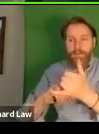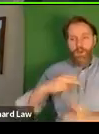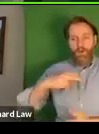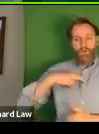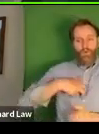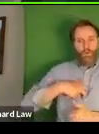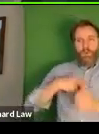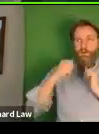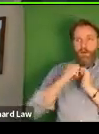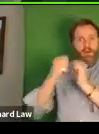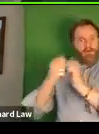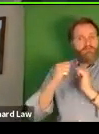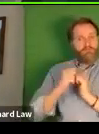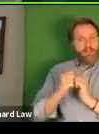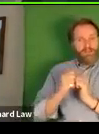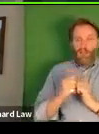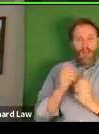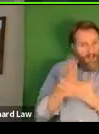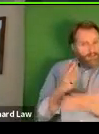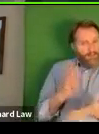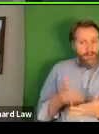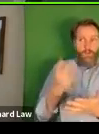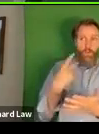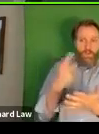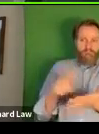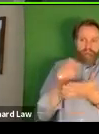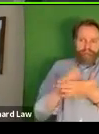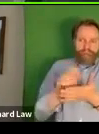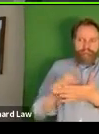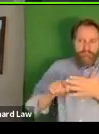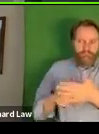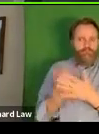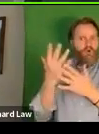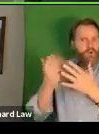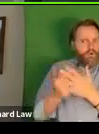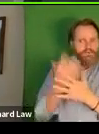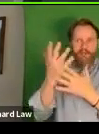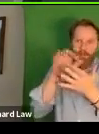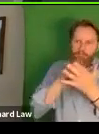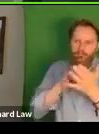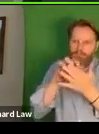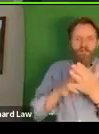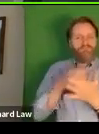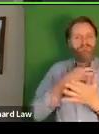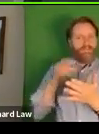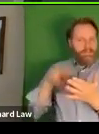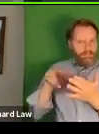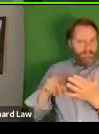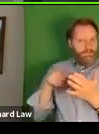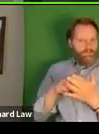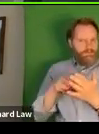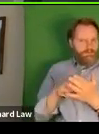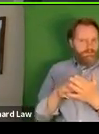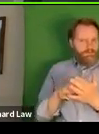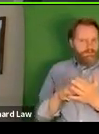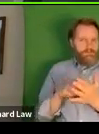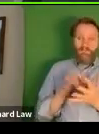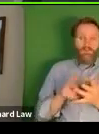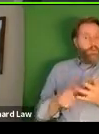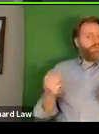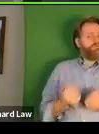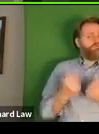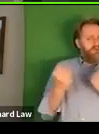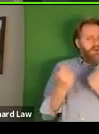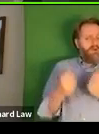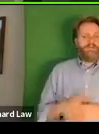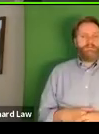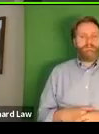predominantly developed by the trade union side in CPS with the particular